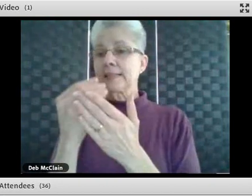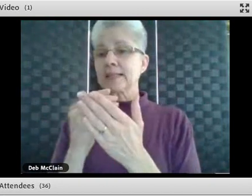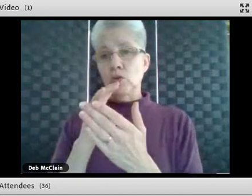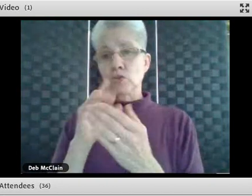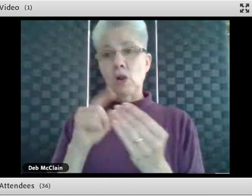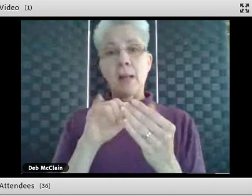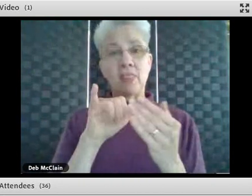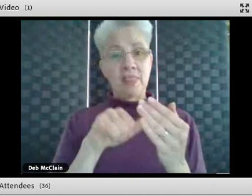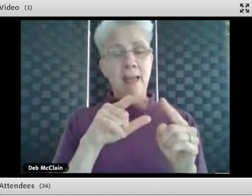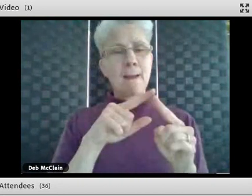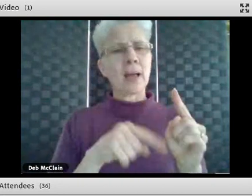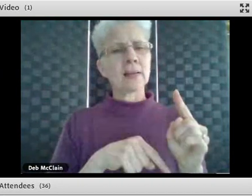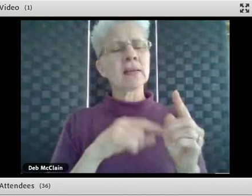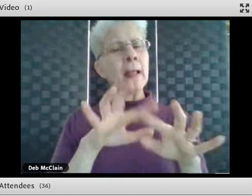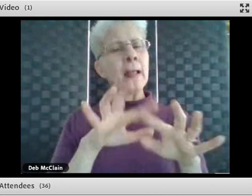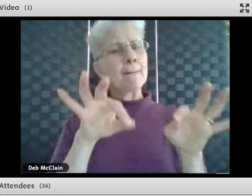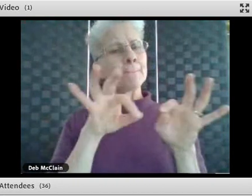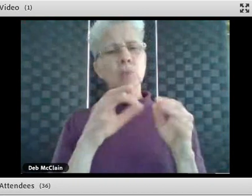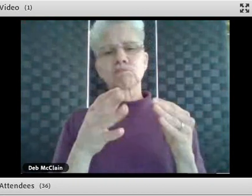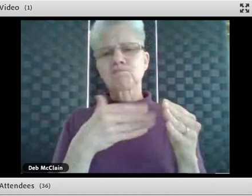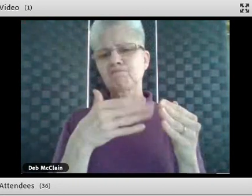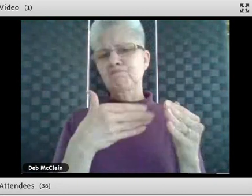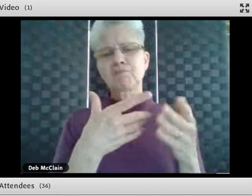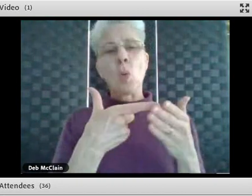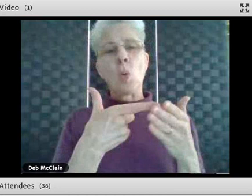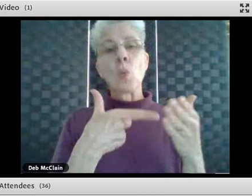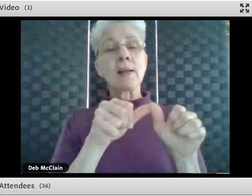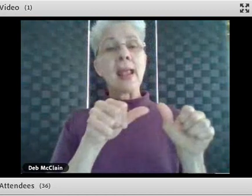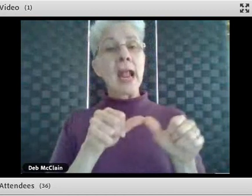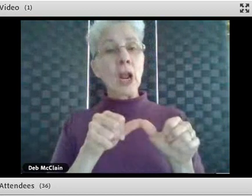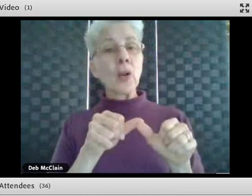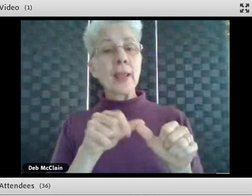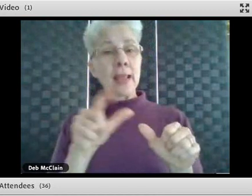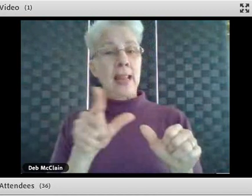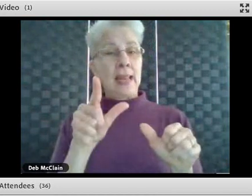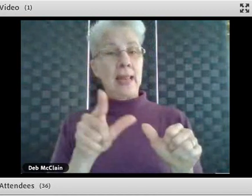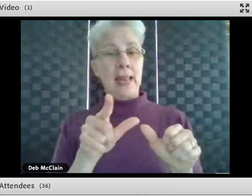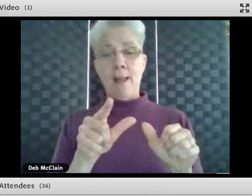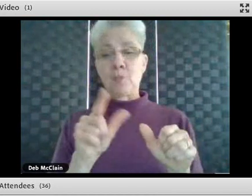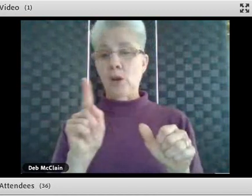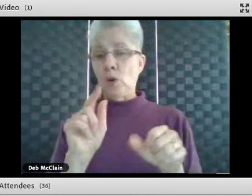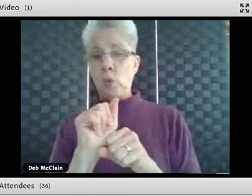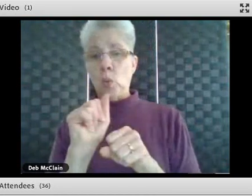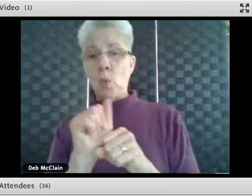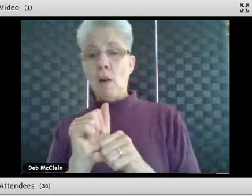but it's important, regardless of what area of librarianship you're in, whether you're a cataloger or not.